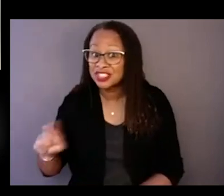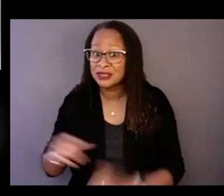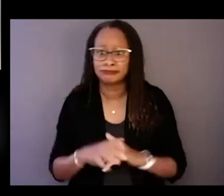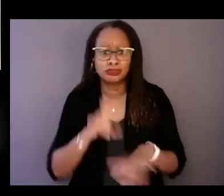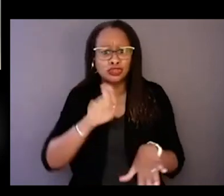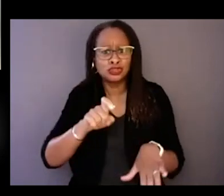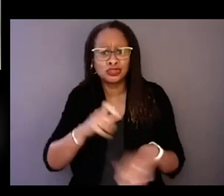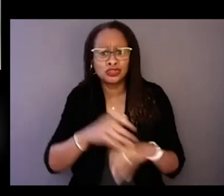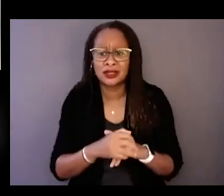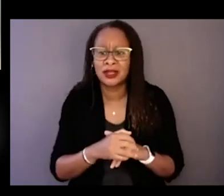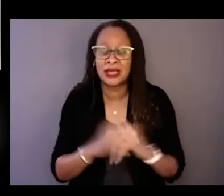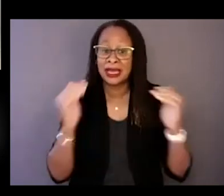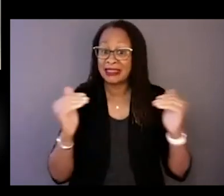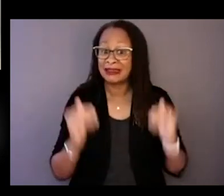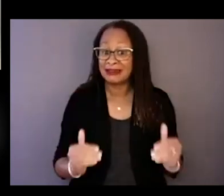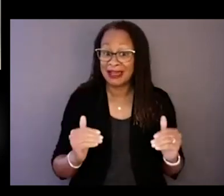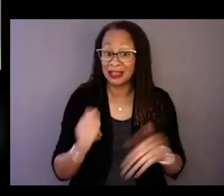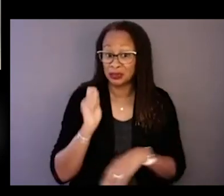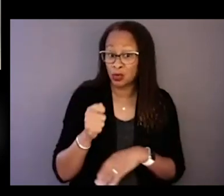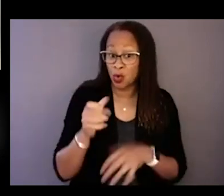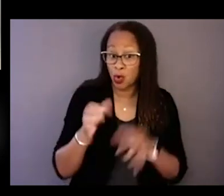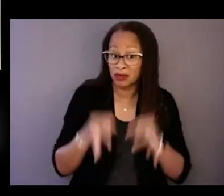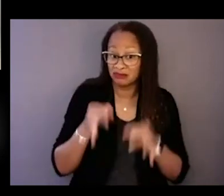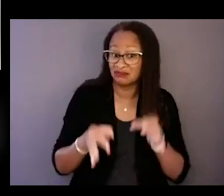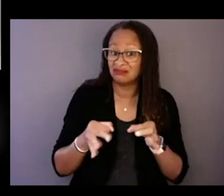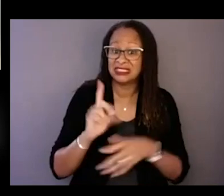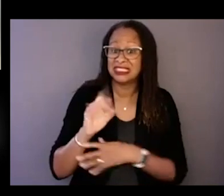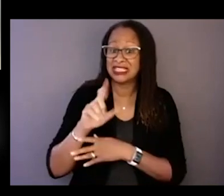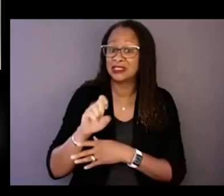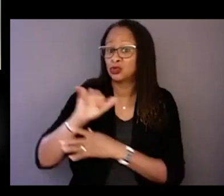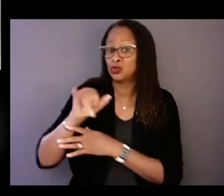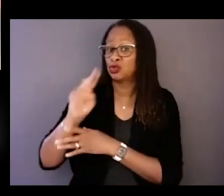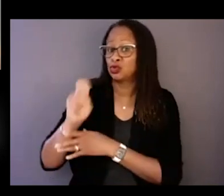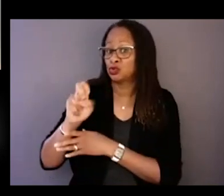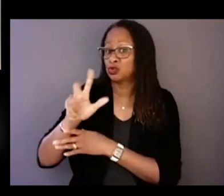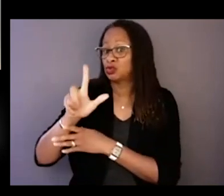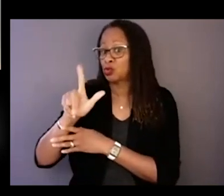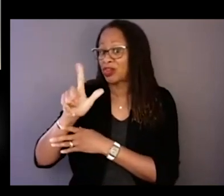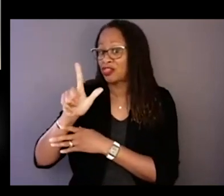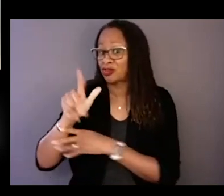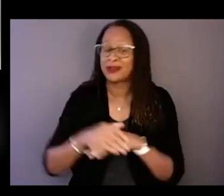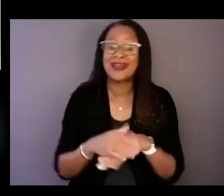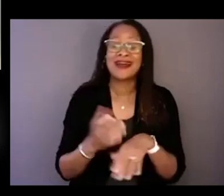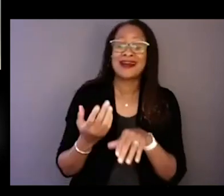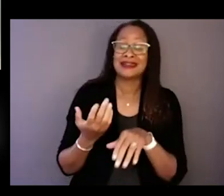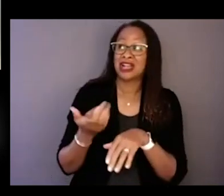That the next hearing is June 23rd. And at the last hearing a few weeks ago